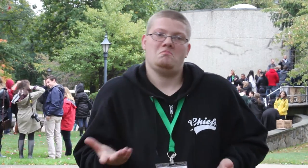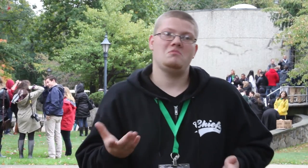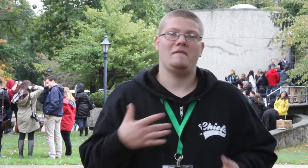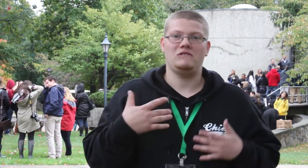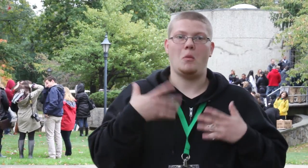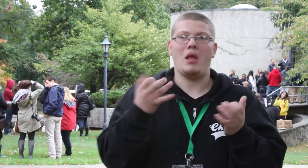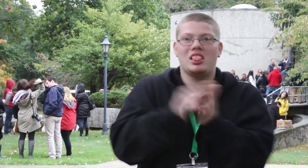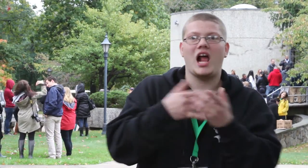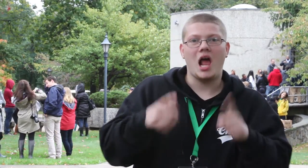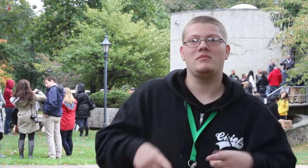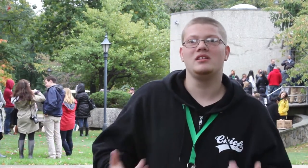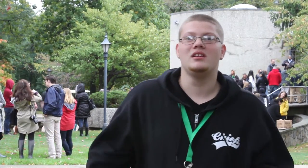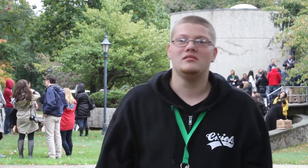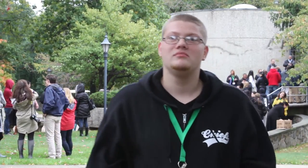I very much would like that to happen.